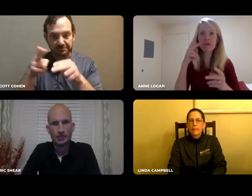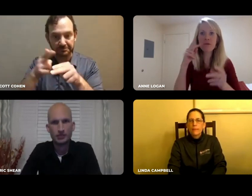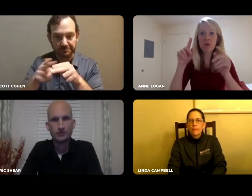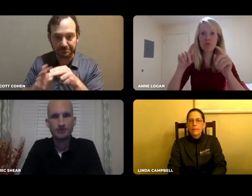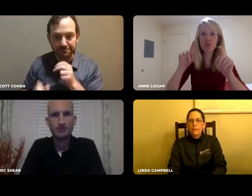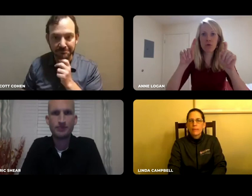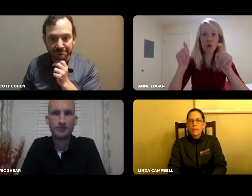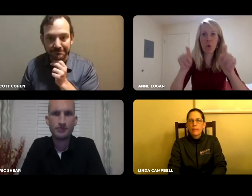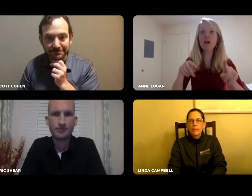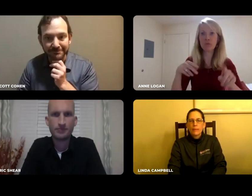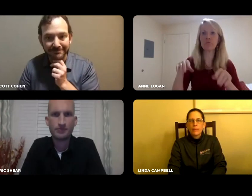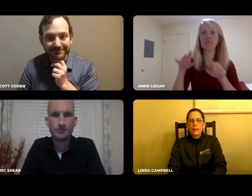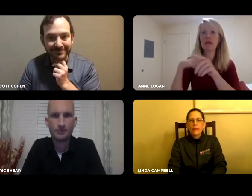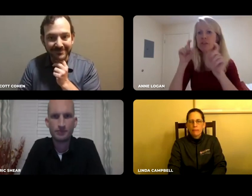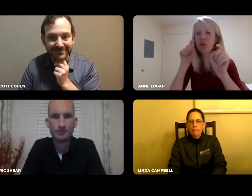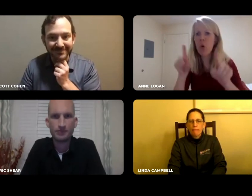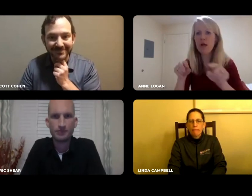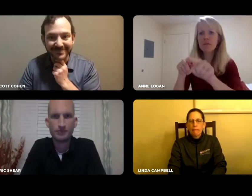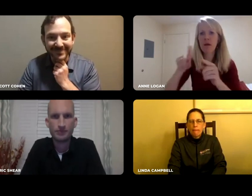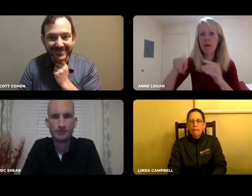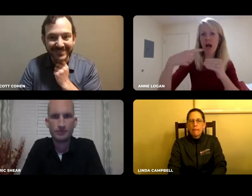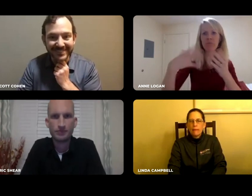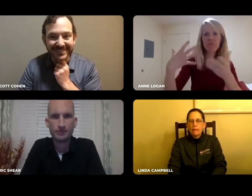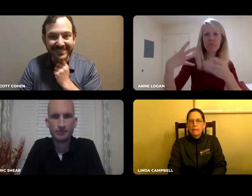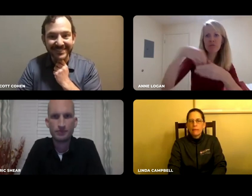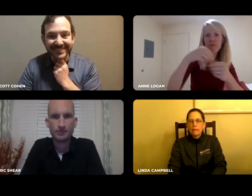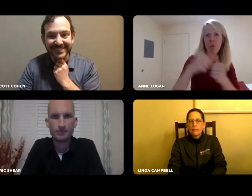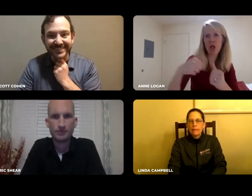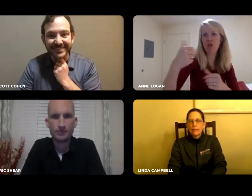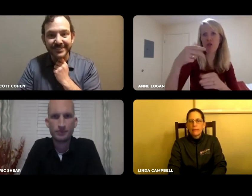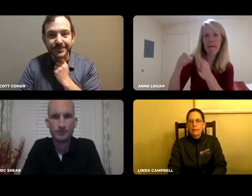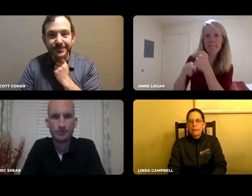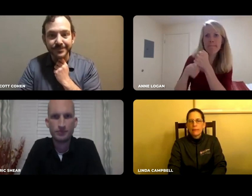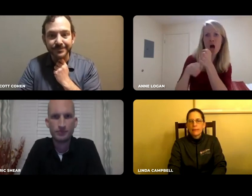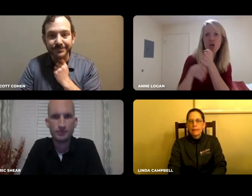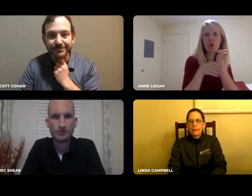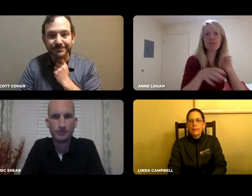Yes I saw some questions pop up about minorities.